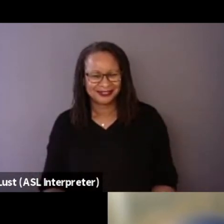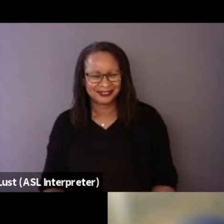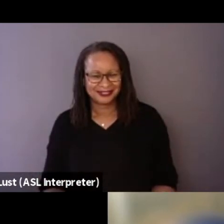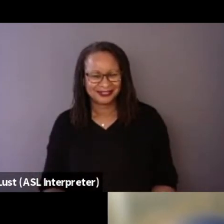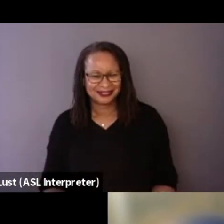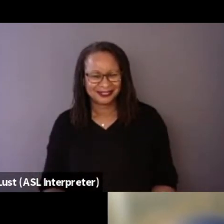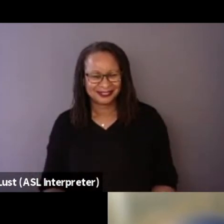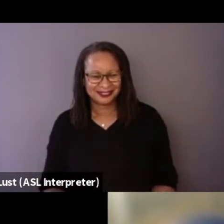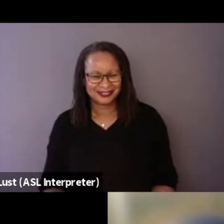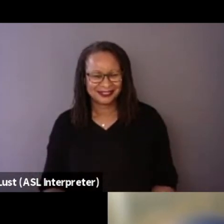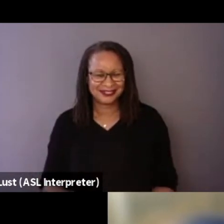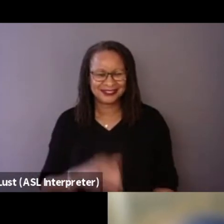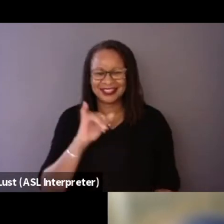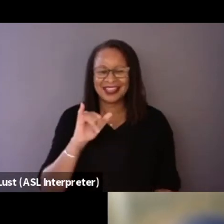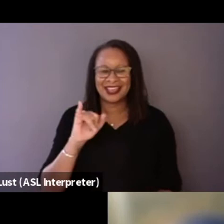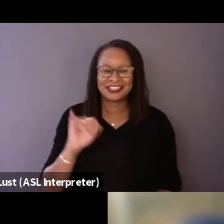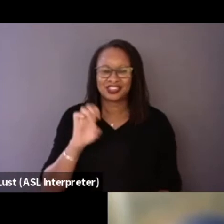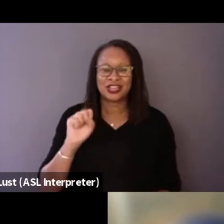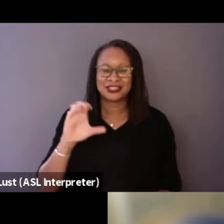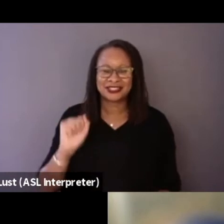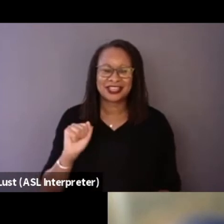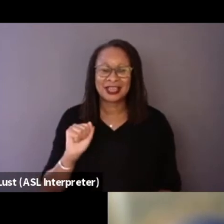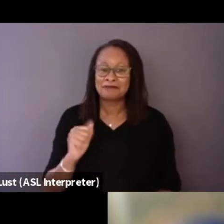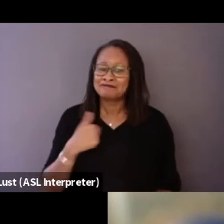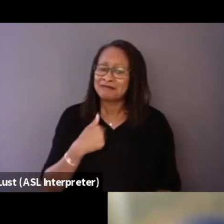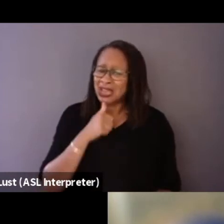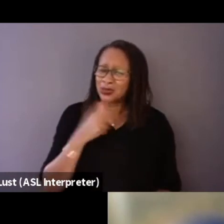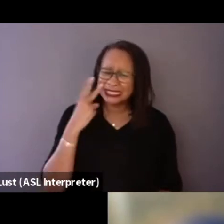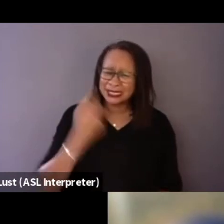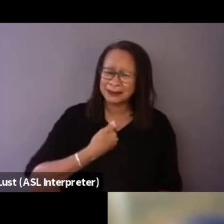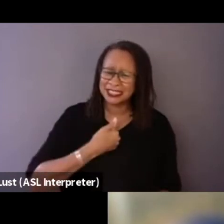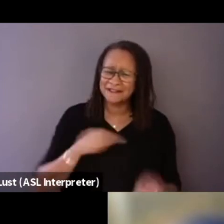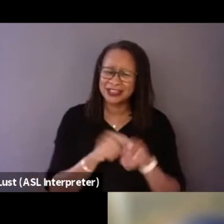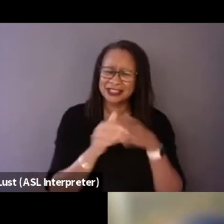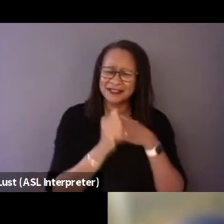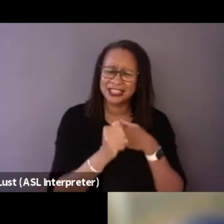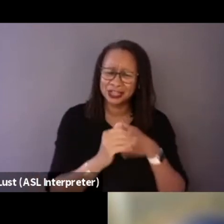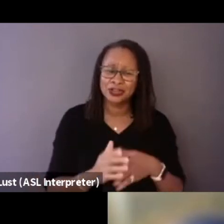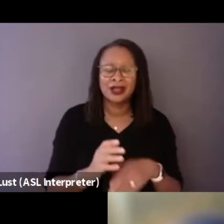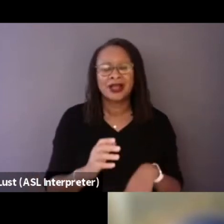I can go for it- I mean, I don't see myself as a leader. I just see myself as a society...